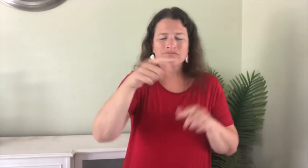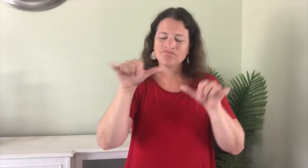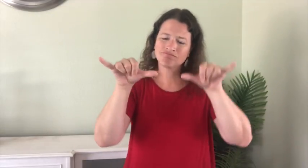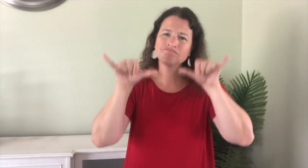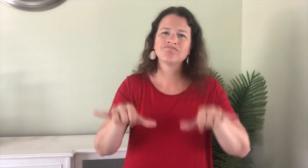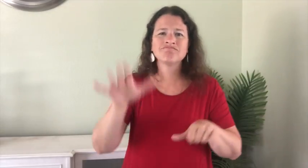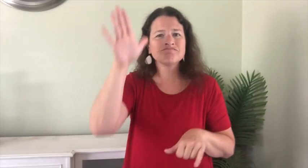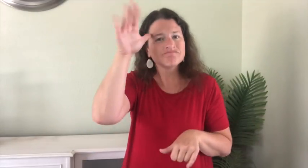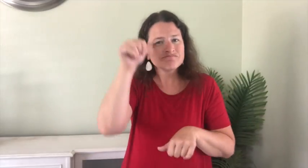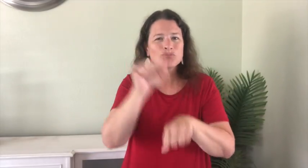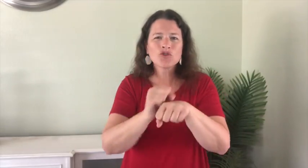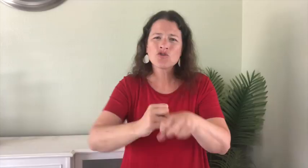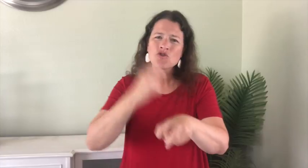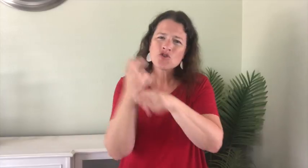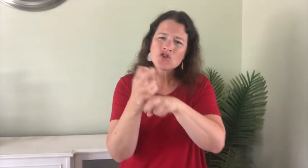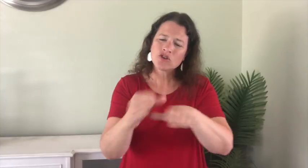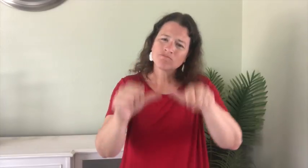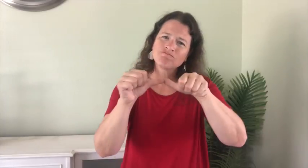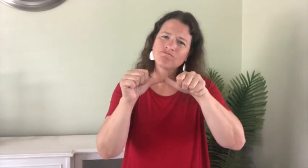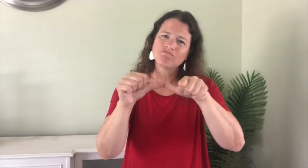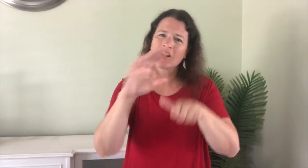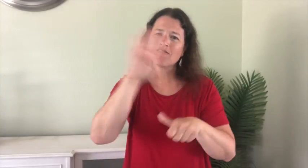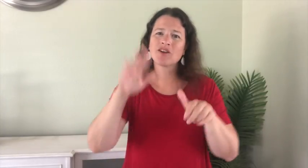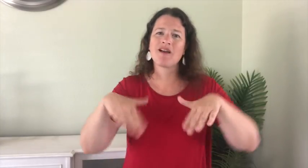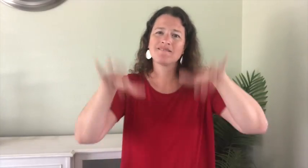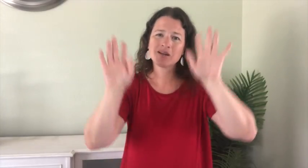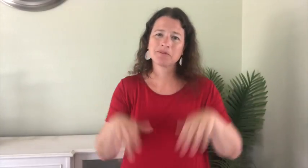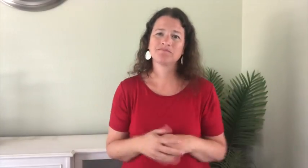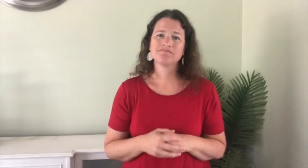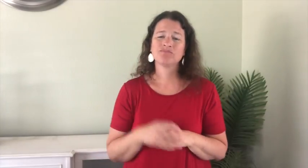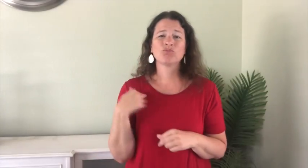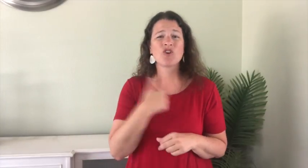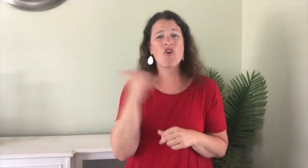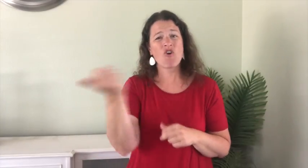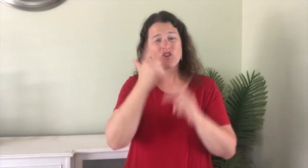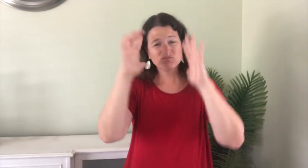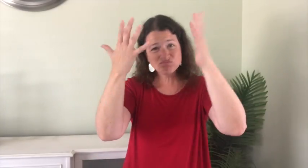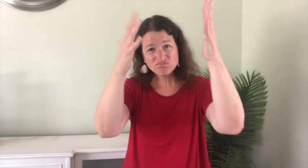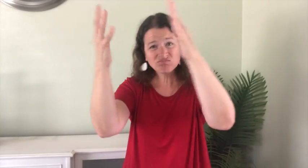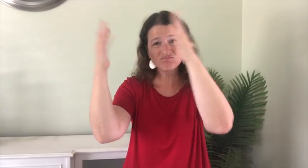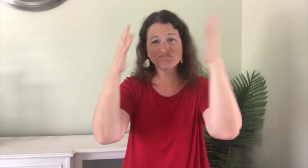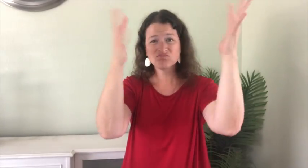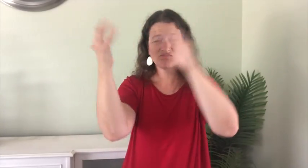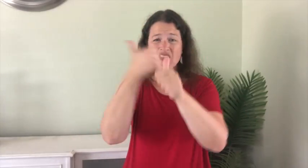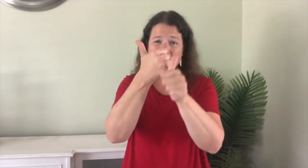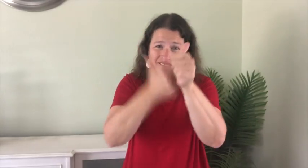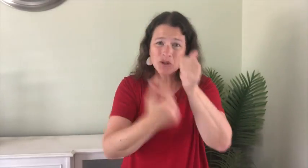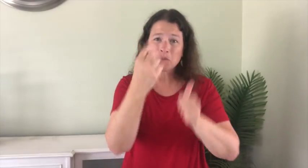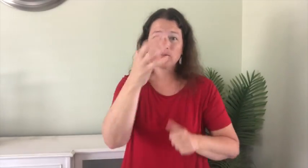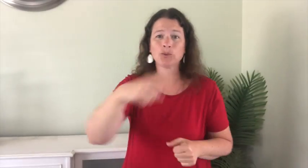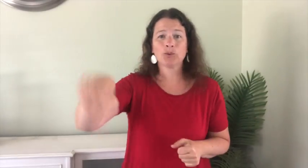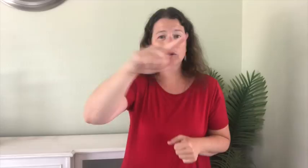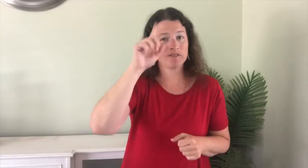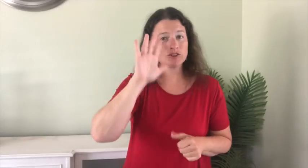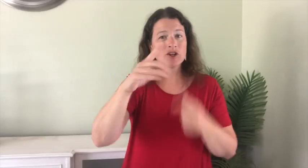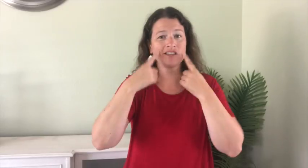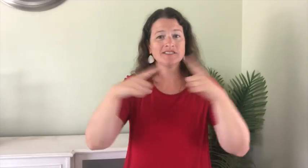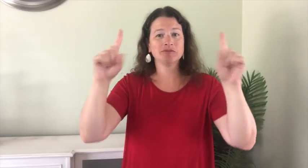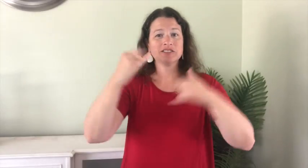Yet you've been steadfast, you've worked hard and you never gave up. So kudos to all of you for your